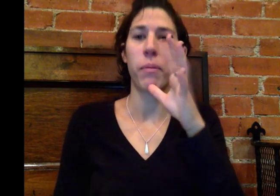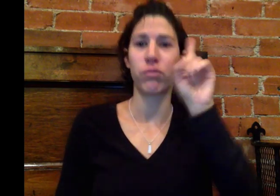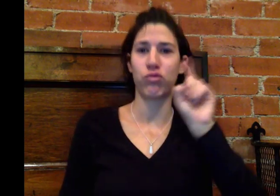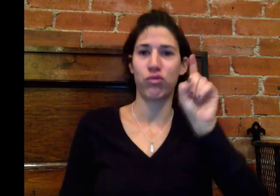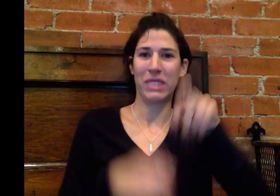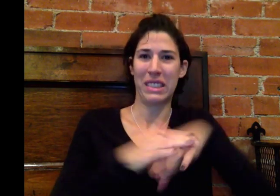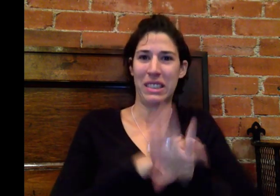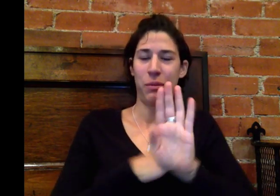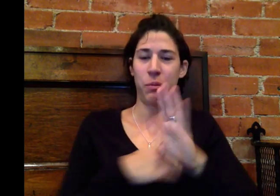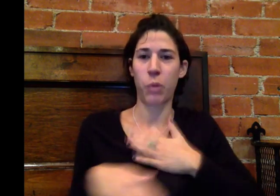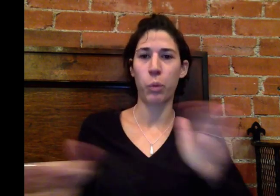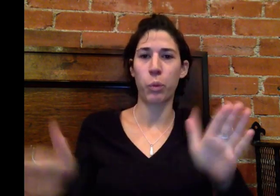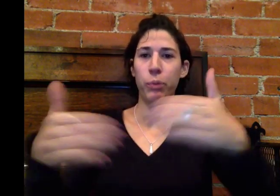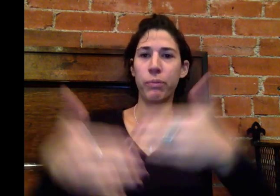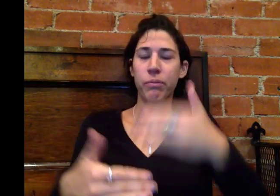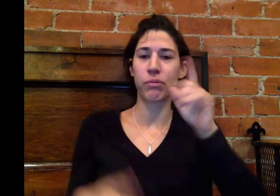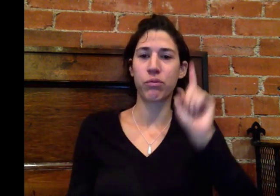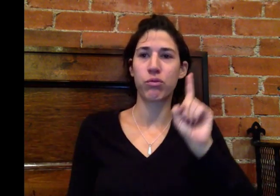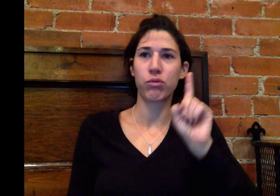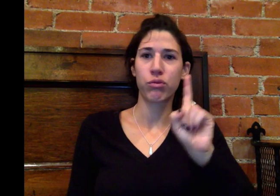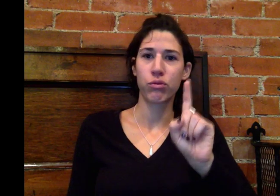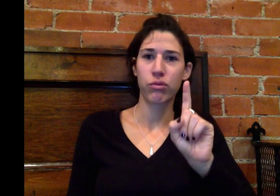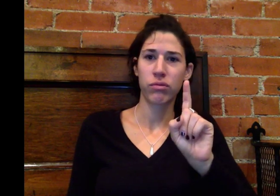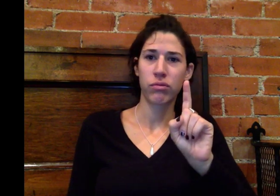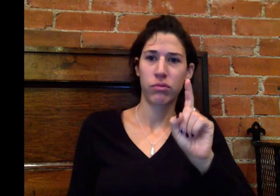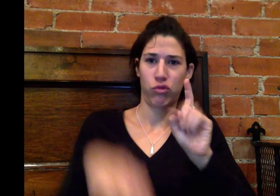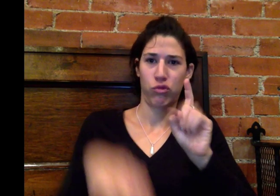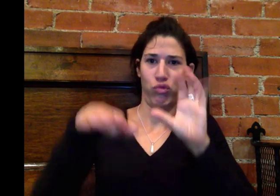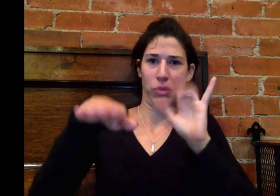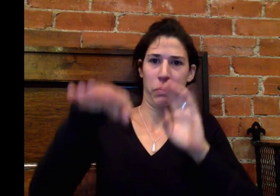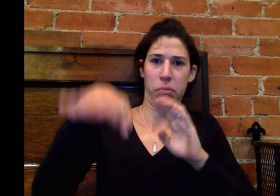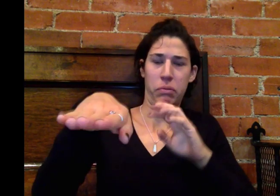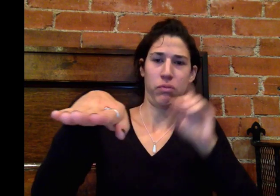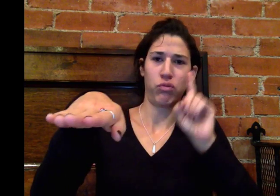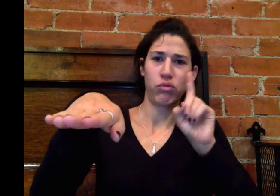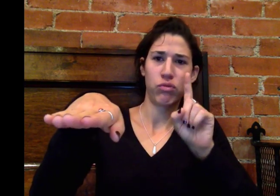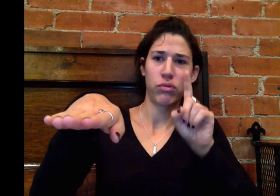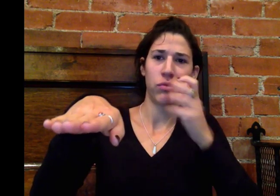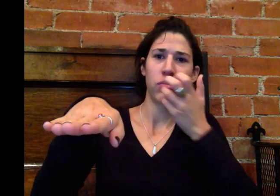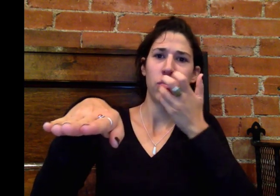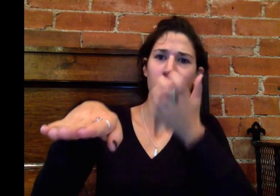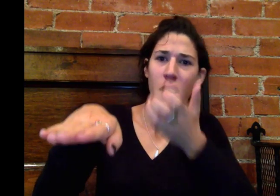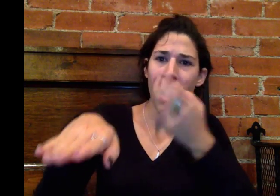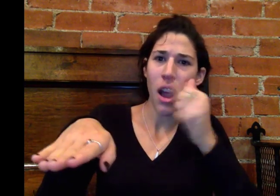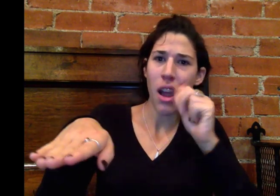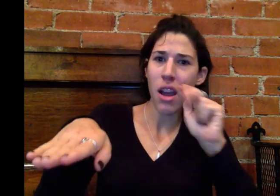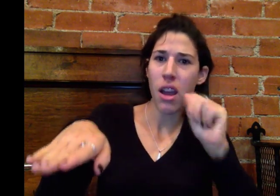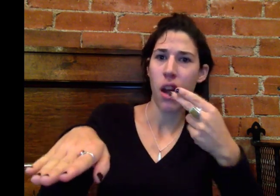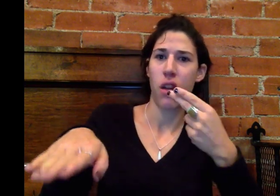standing behind my crib, calling my name.